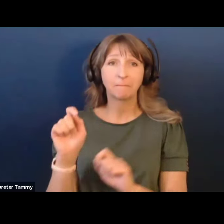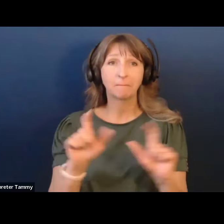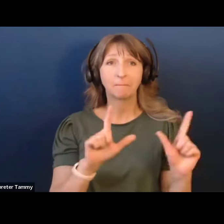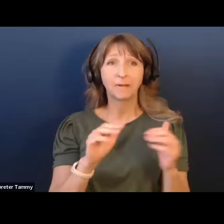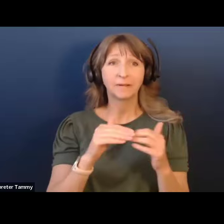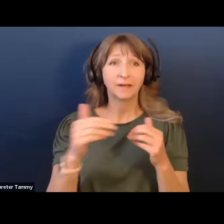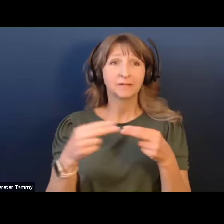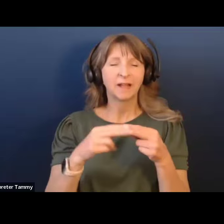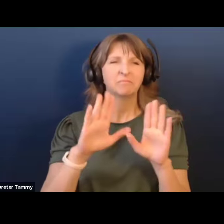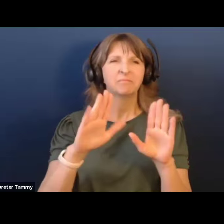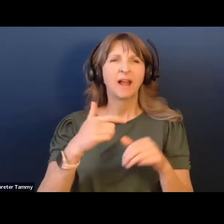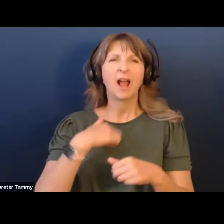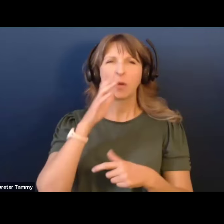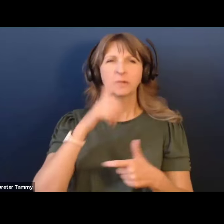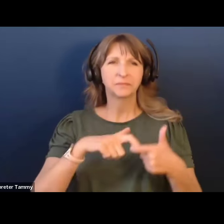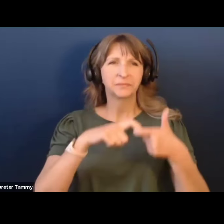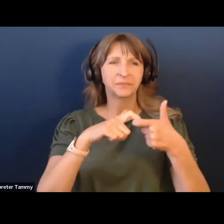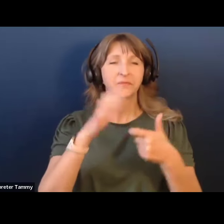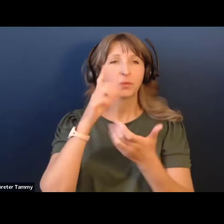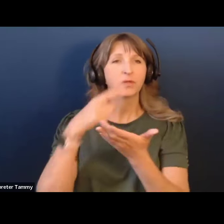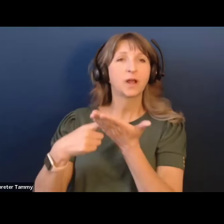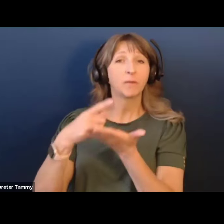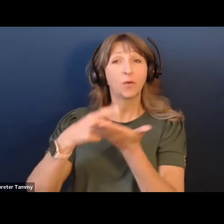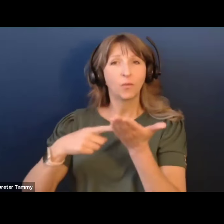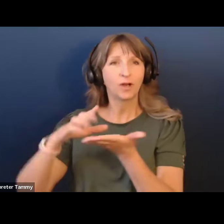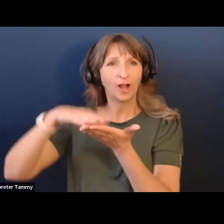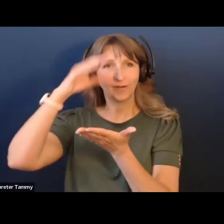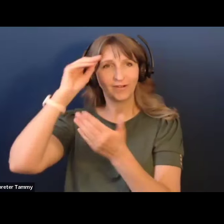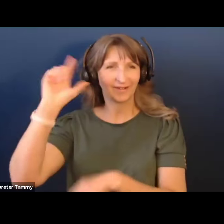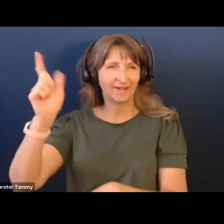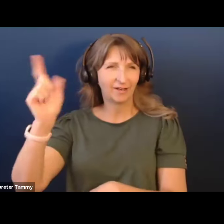because I know we're going to talk about takeaways later so I will leave it there for now.